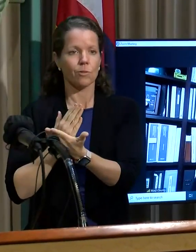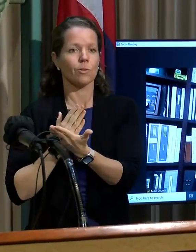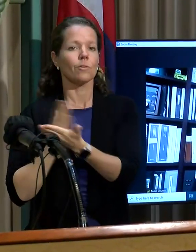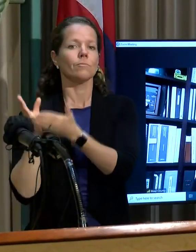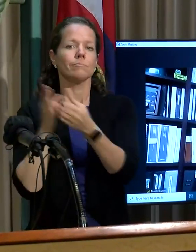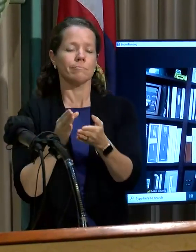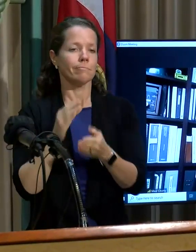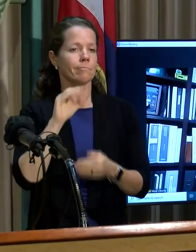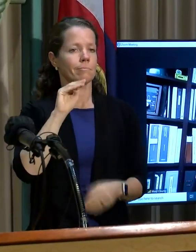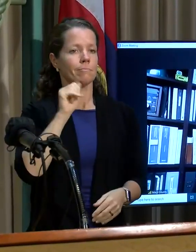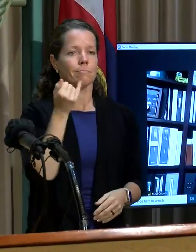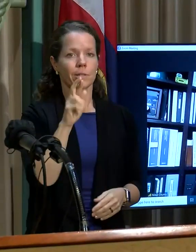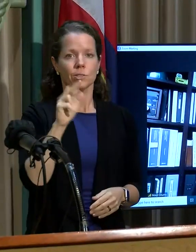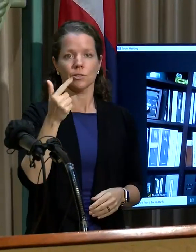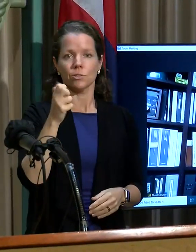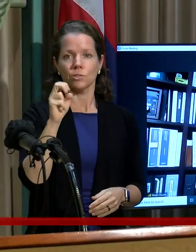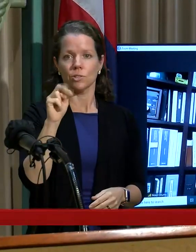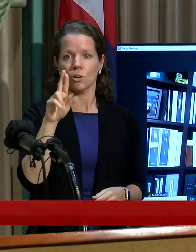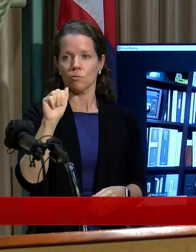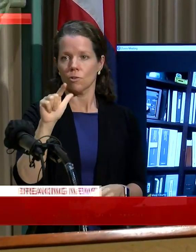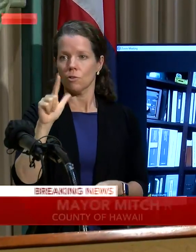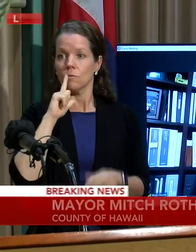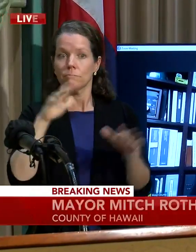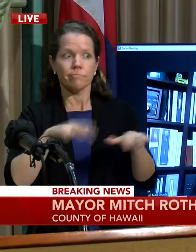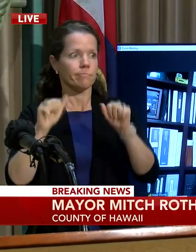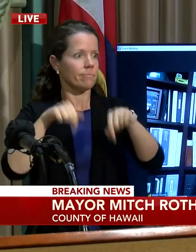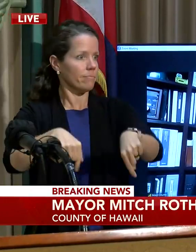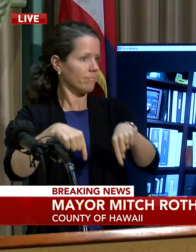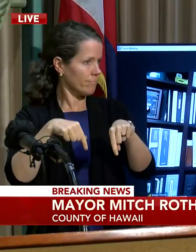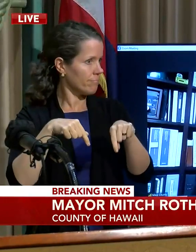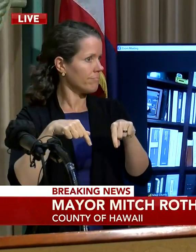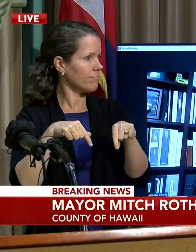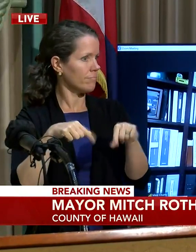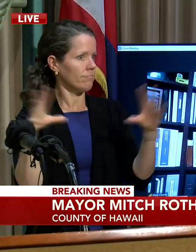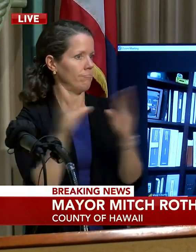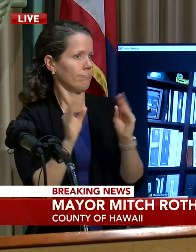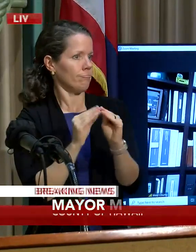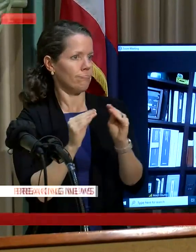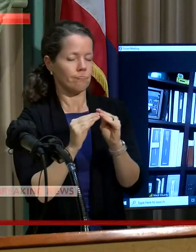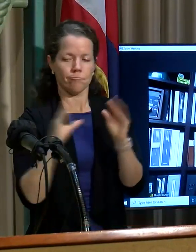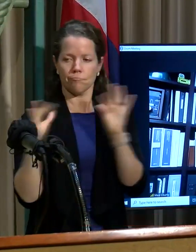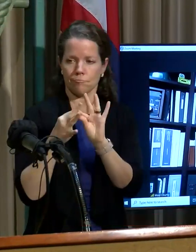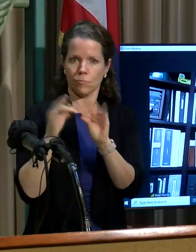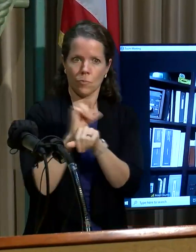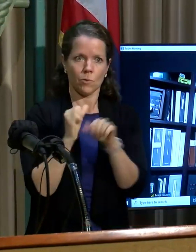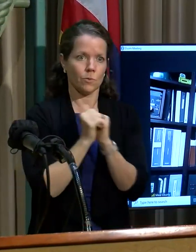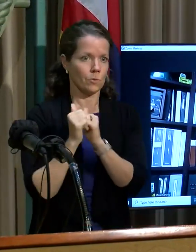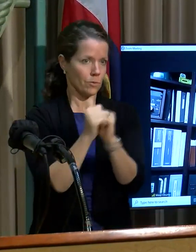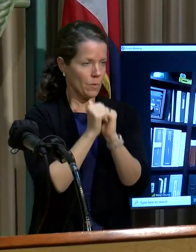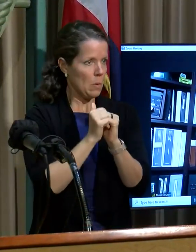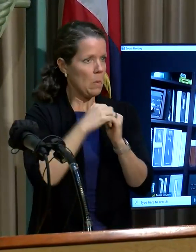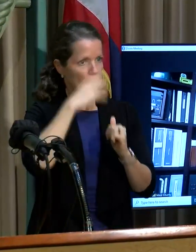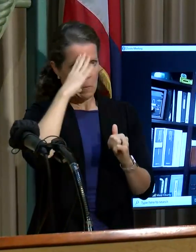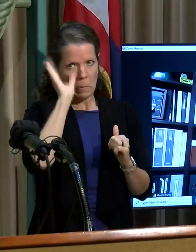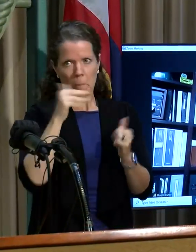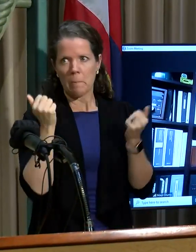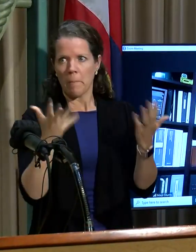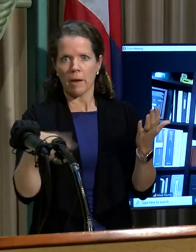I'D LIKE TO TURN YOUR ATTENTION TO THE I'D LIKE TO TURN YOUR ATTENTION TO THE SCREEN I'D LIKE TO TURN YOUR ATTENTION TO THE SCREEN ELECTRONICALLY. TO THE SCREEN ELECTRONICALLY. TO THE SCREEN ELECTRONICALLY. JOINING TO THE SCREEN ELECTRONICALLY. JOINING US TO THE SCREEN ELECTRONICALLY. JOINING US IS TO THE SCREEN ELECTRONICALLY. JOINING US IS MAYOR TO THE SCREEN ELECTRONICALLY. JOINING US IS MAYOR RICHARD JOINING US IS MAYOR RICHARD JOINING US IS MAYOR RICHARD BISSEN JOINING US IS MAYOR RICHARD BISSEN WITH JOINING US IS MAYOR RICHARD BISSEN WITH MAUI JOINING US IS MAYOR RICHARD BISSEN WITH MAUI COUNTY. BISSEN WITH MAUI COUNTY. BISSEN WITH MAUI COUNTY. >> BISSEN WITH MAUI COUNTY. >> ALOHA. ALOHA. ALOHA. I ALOHA. I WOULD ALOHA. I WOULD LIKE